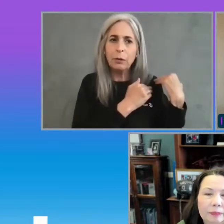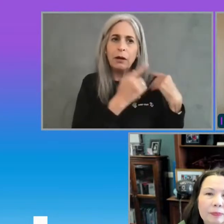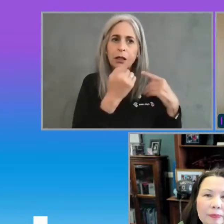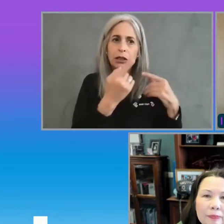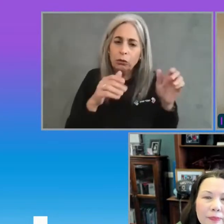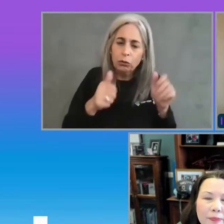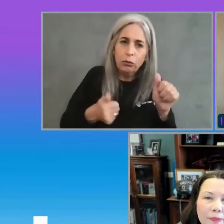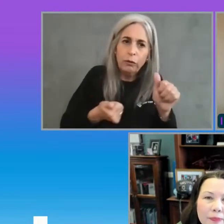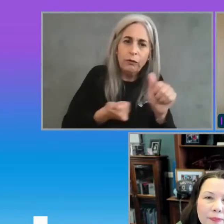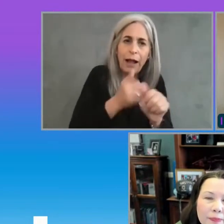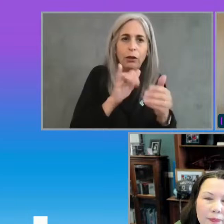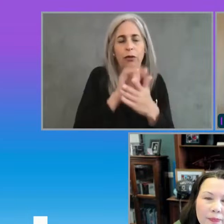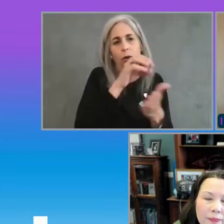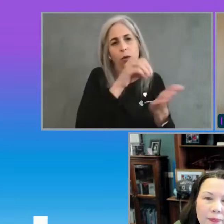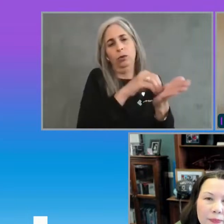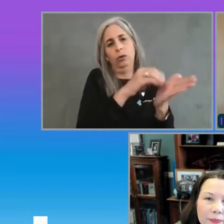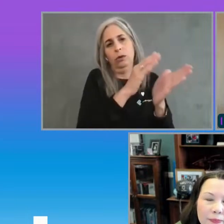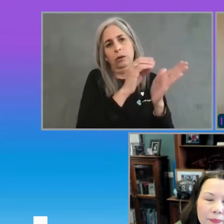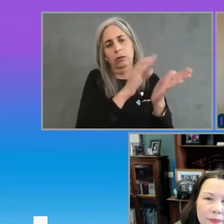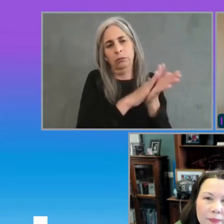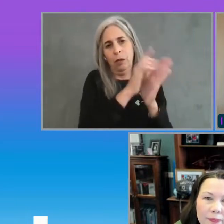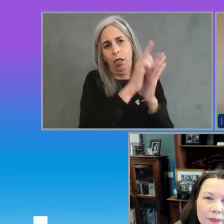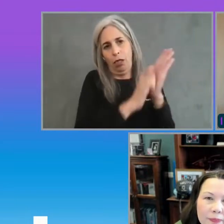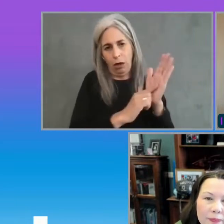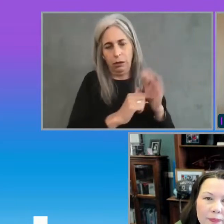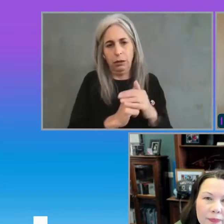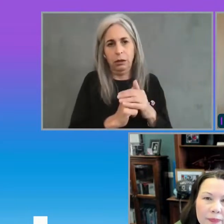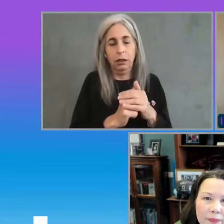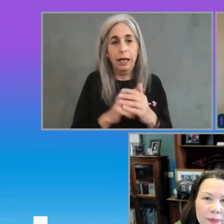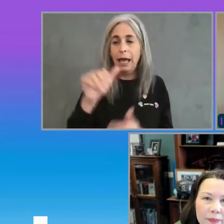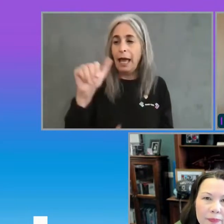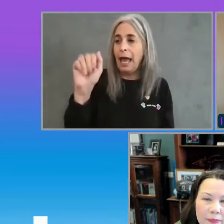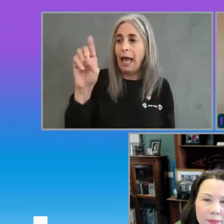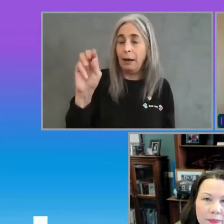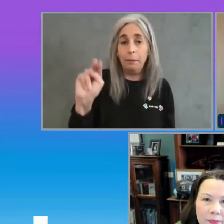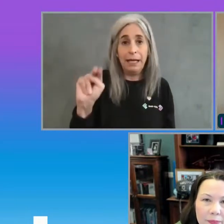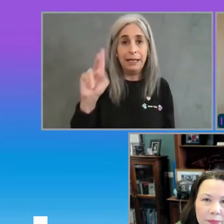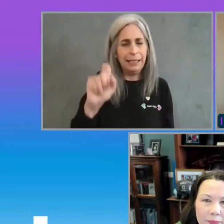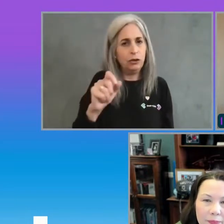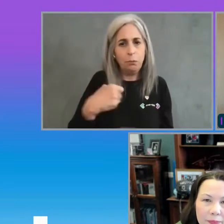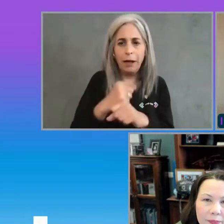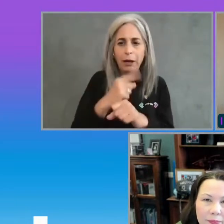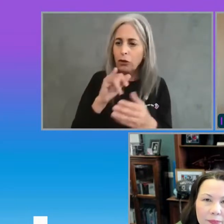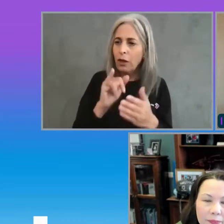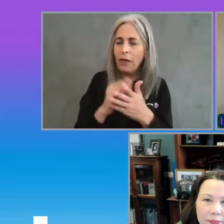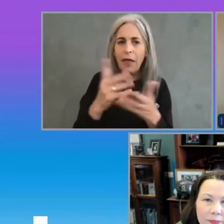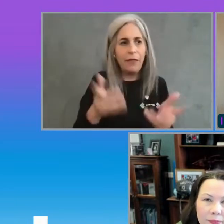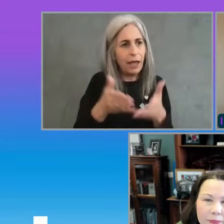administration, having them enforce the law is critical. If